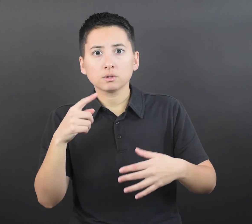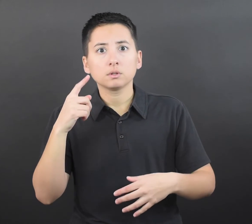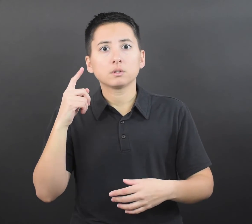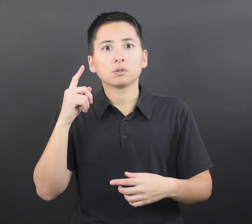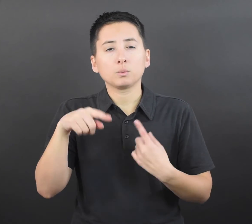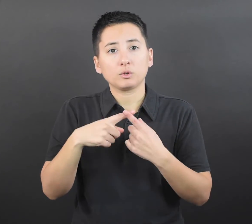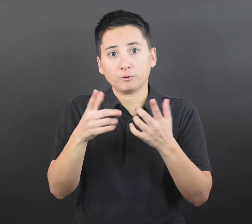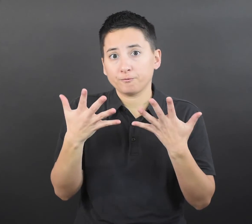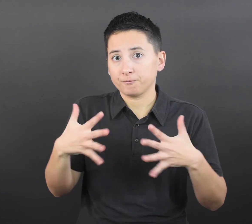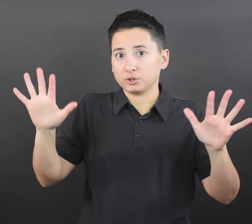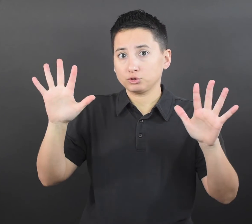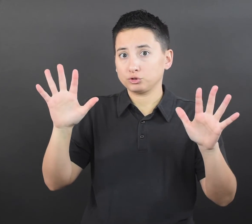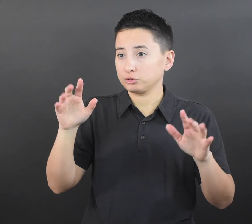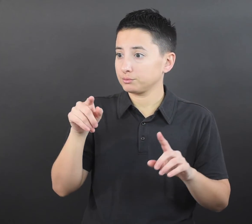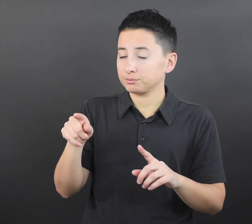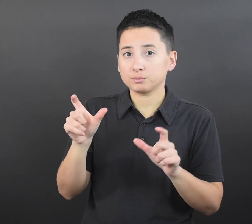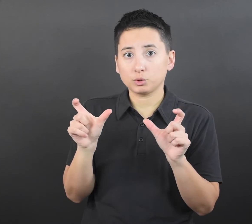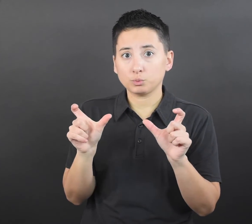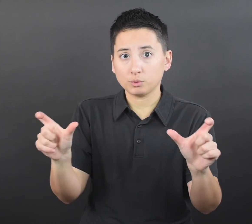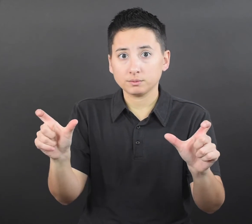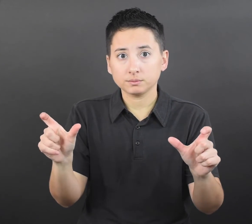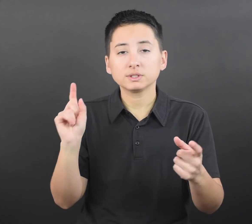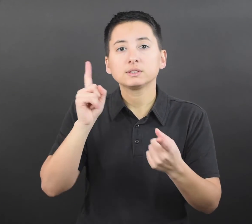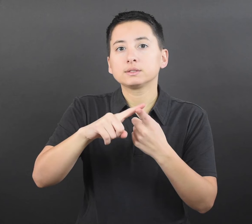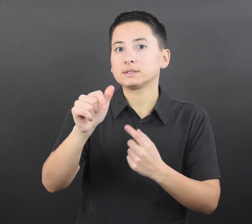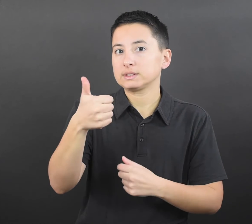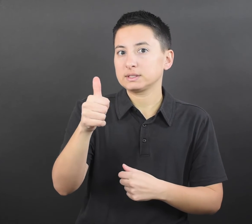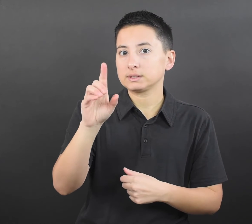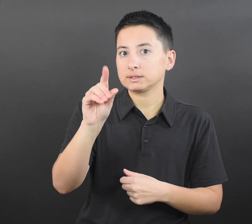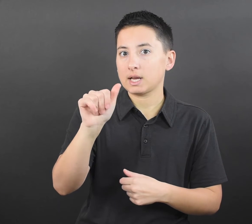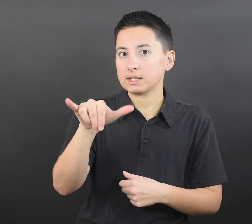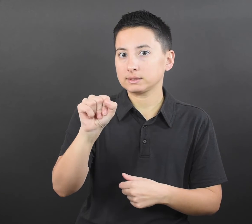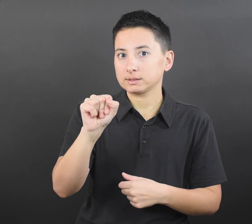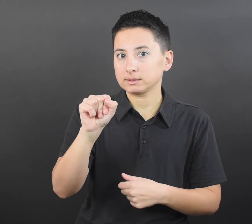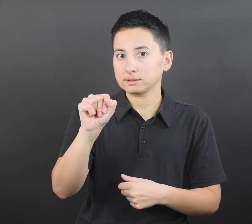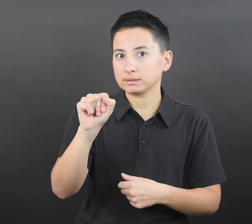they should wear a well-fitting mask. o After the quarantine period ends,